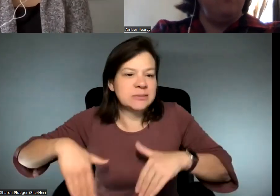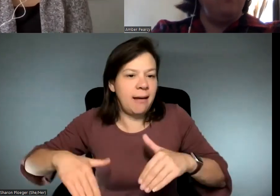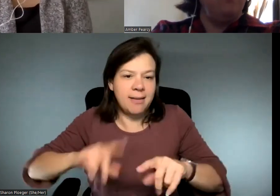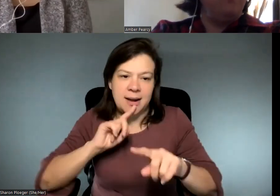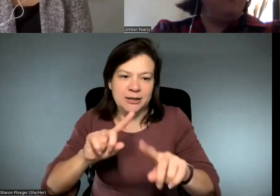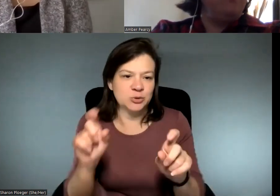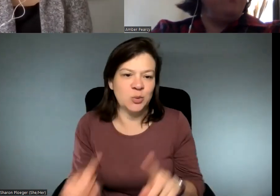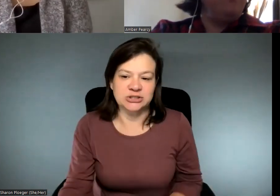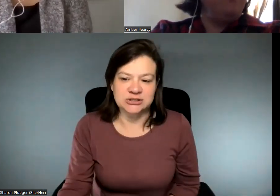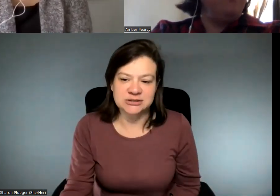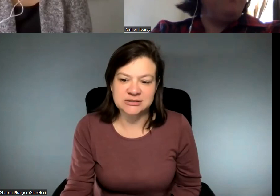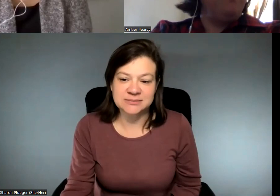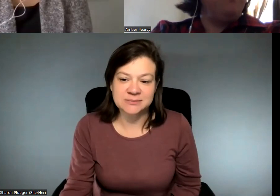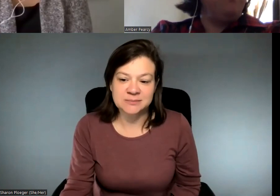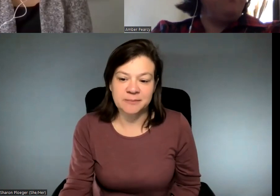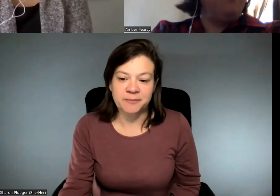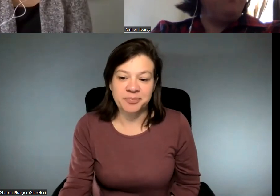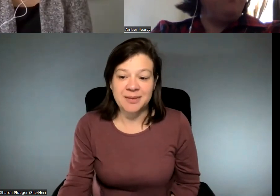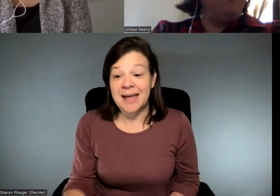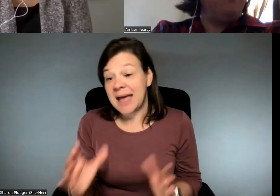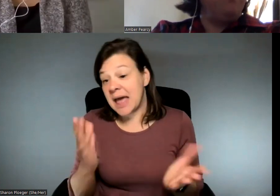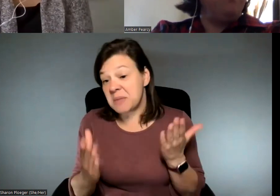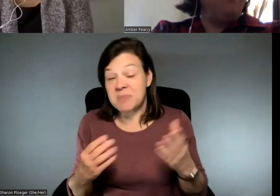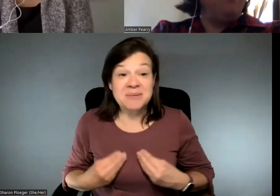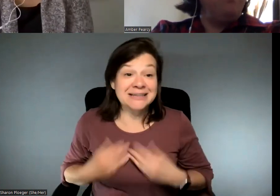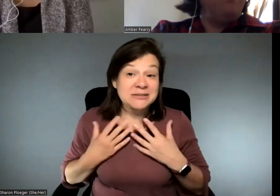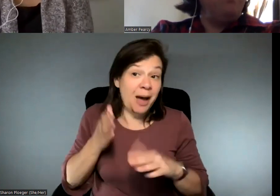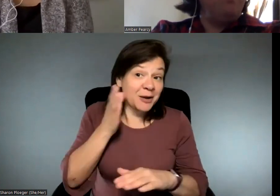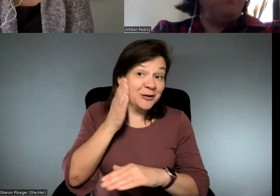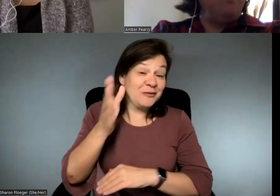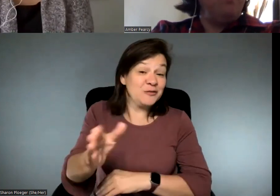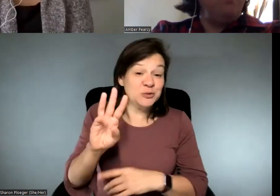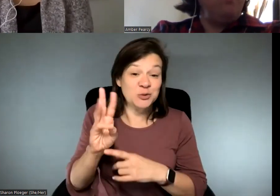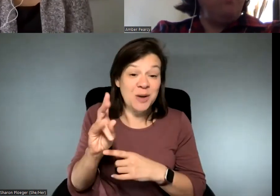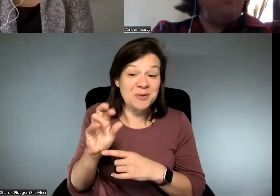and possibly have even inspired a future webinar 'cause everybody wants more information.